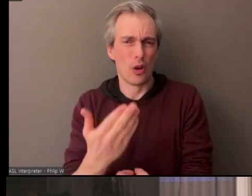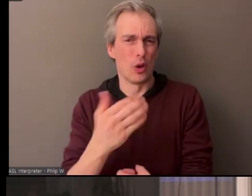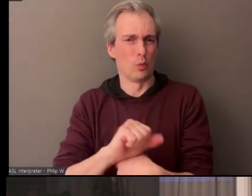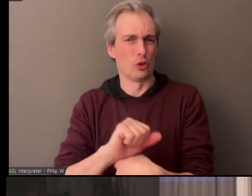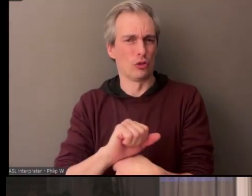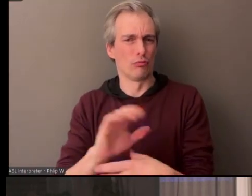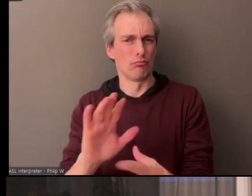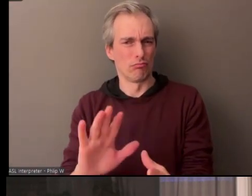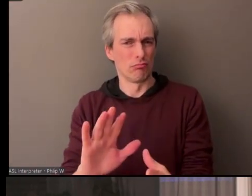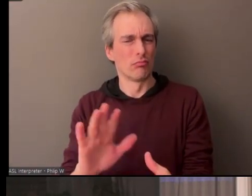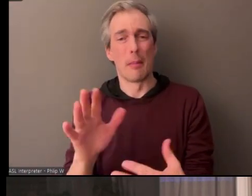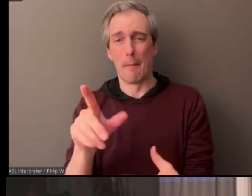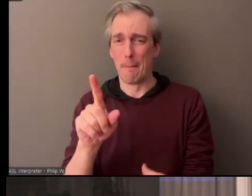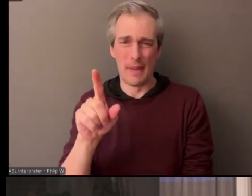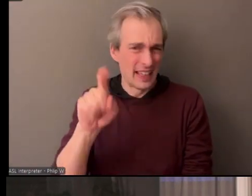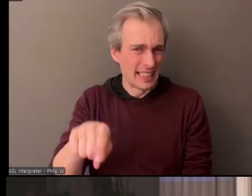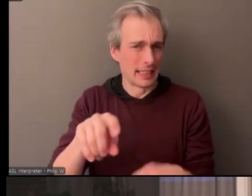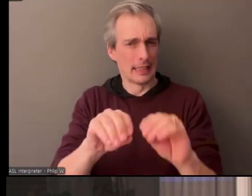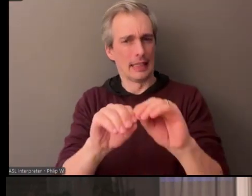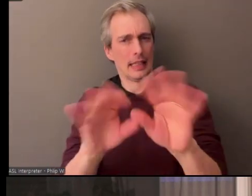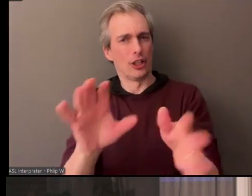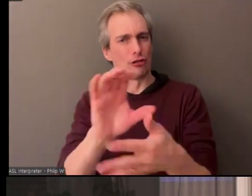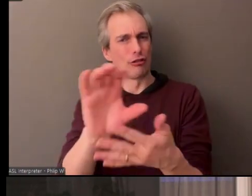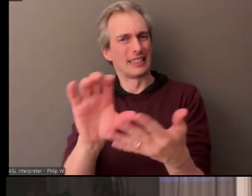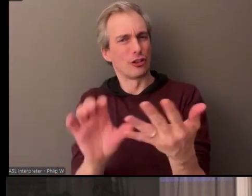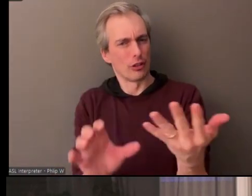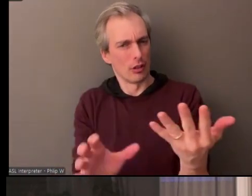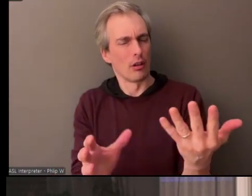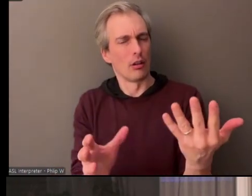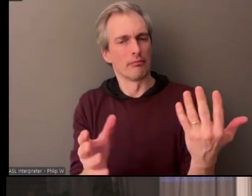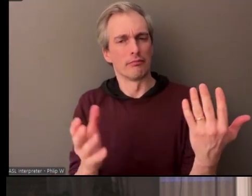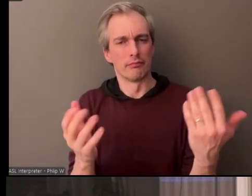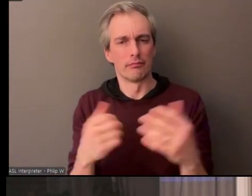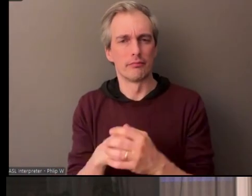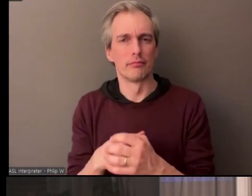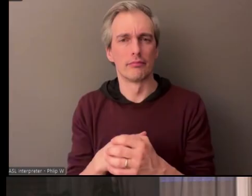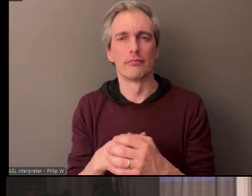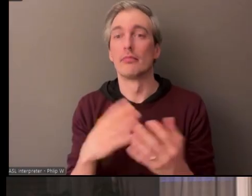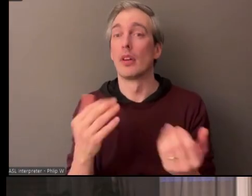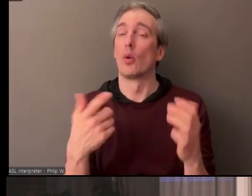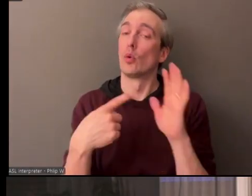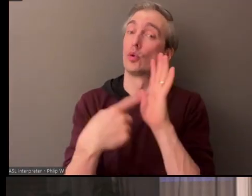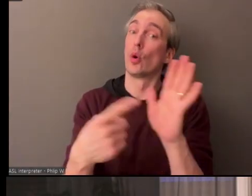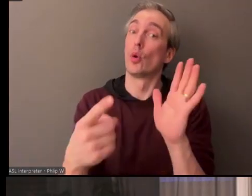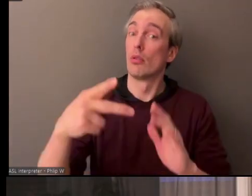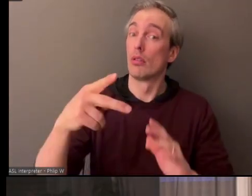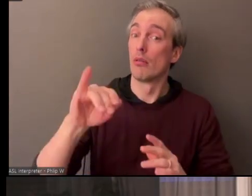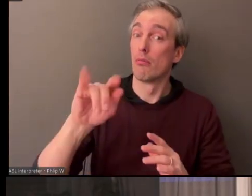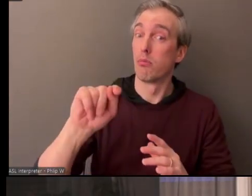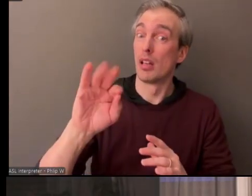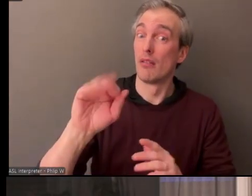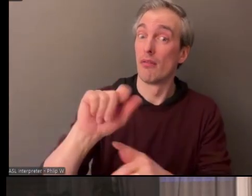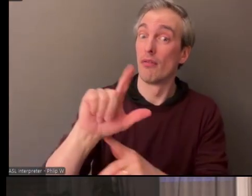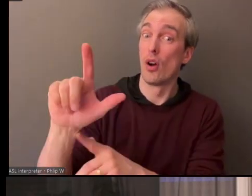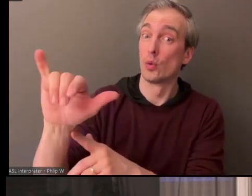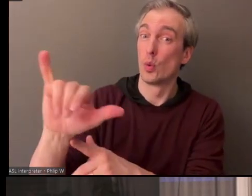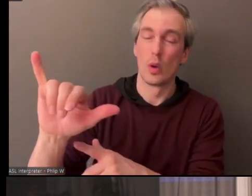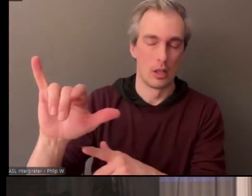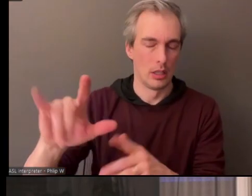And I also wanted to show you just the pitfall of it. Which is... You do have to hold their hand. You do have to talk them through -- like, what is this component?